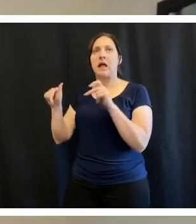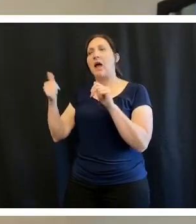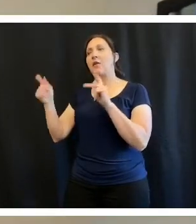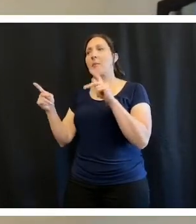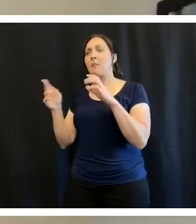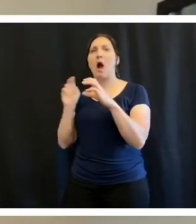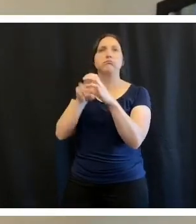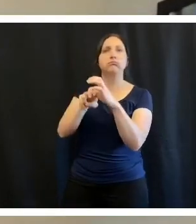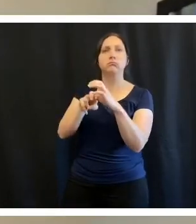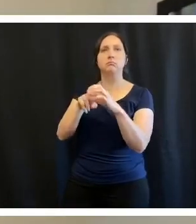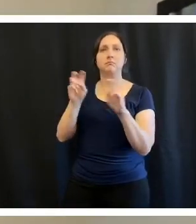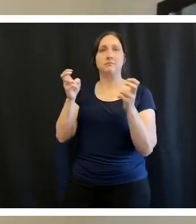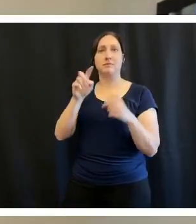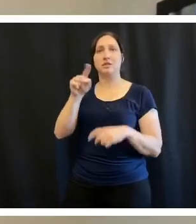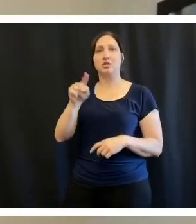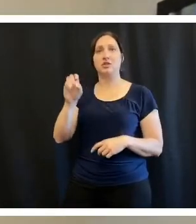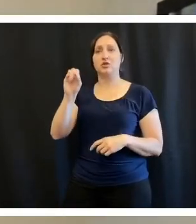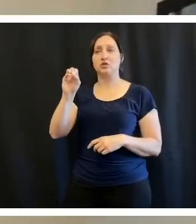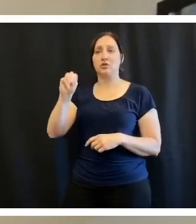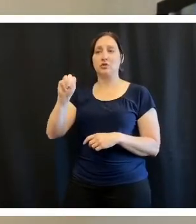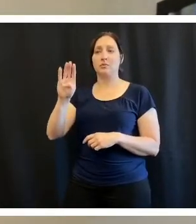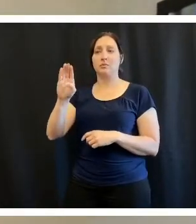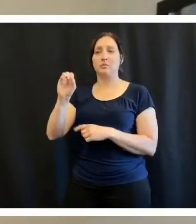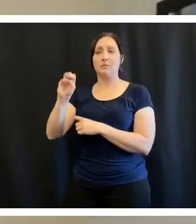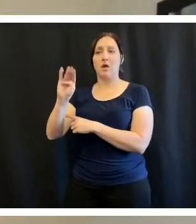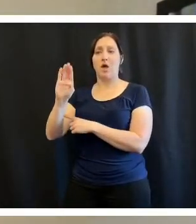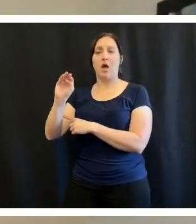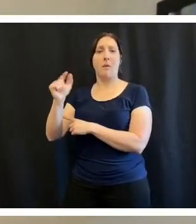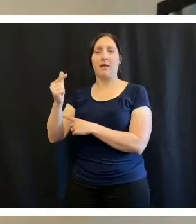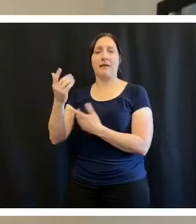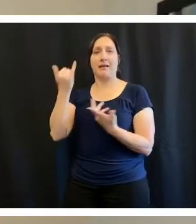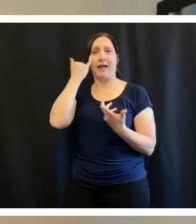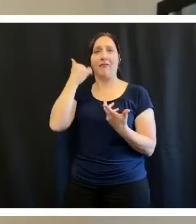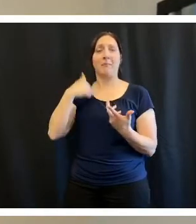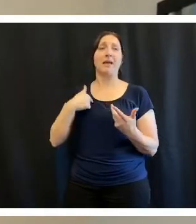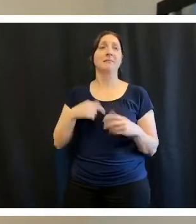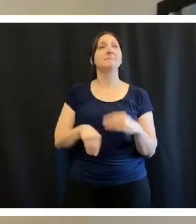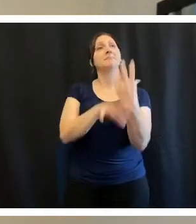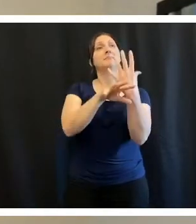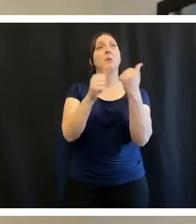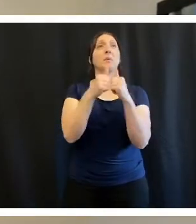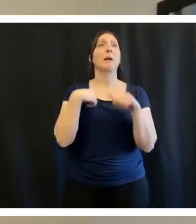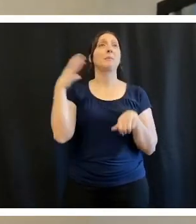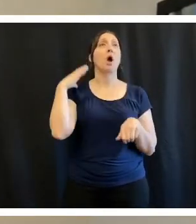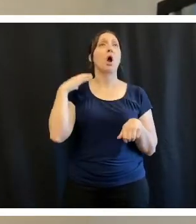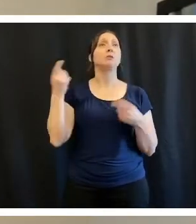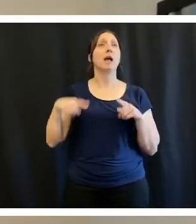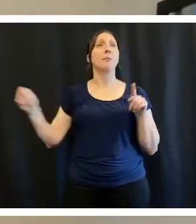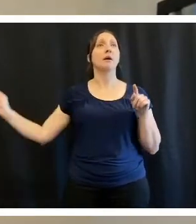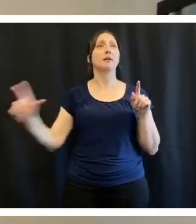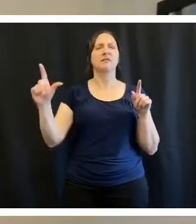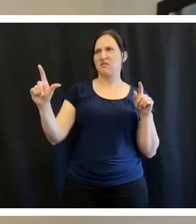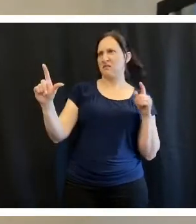where random people sort of show up into your Zoom account or to your Zoom meeting. And of course, you can imagine what